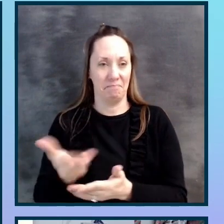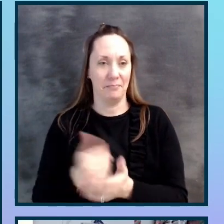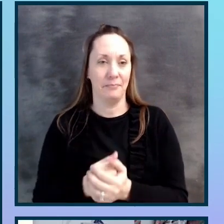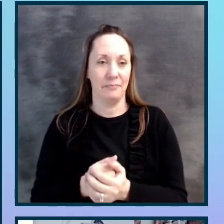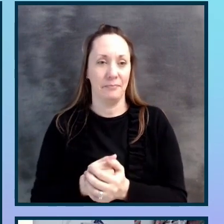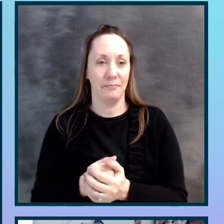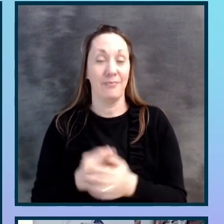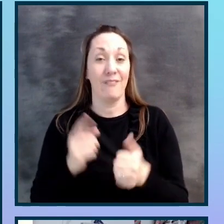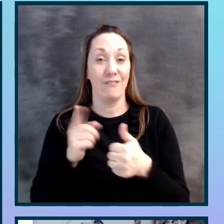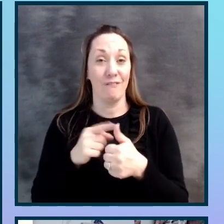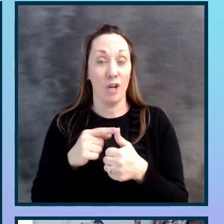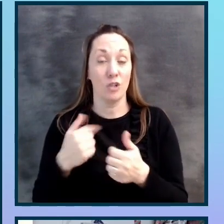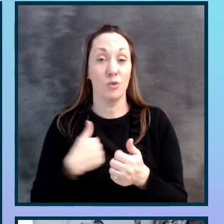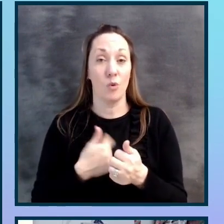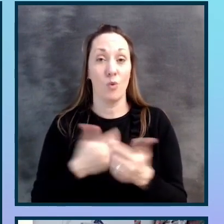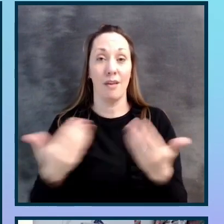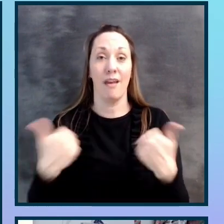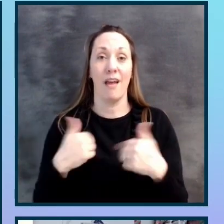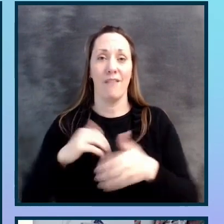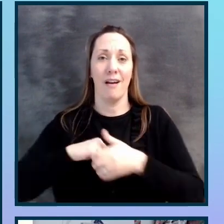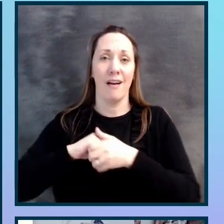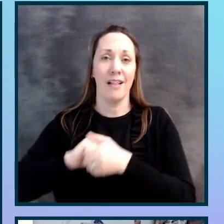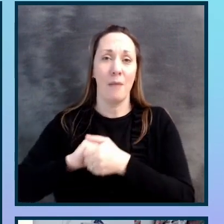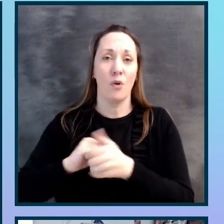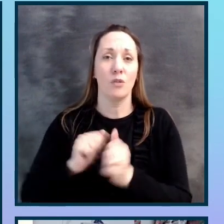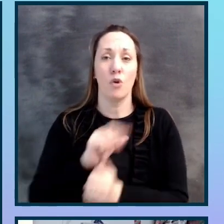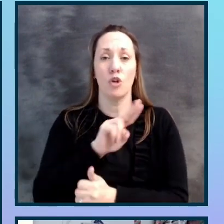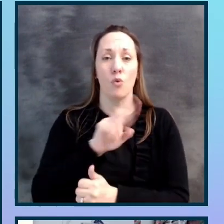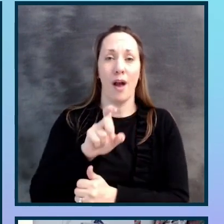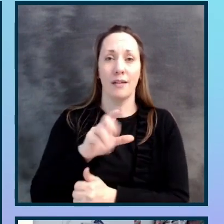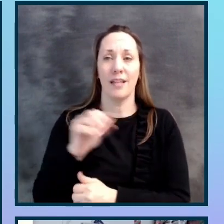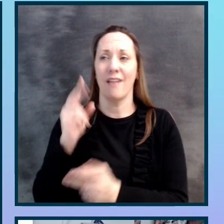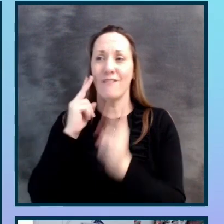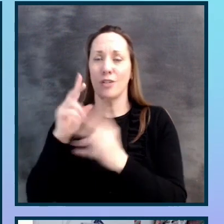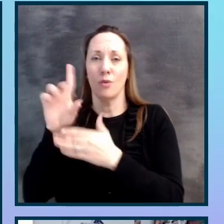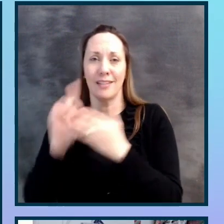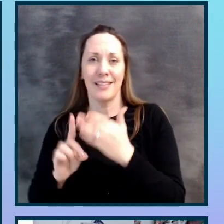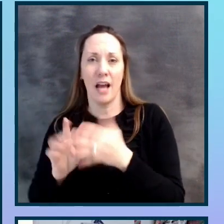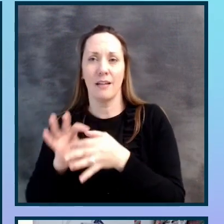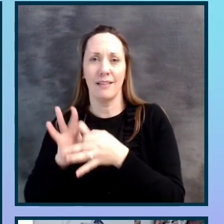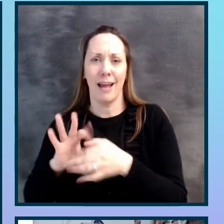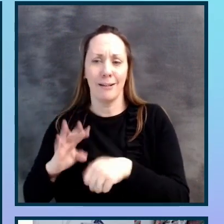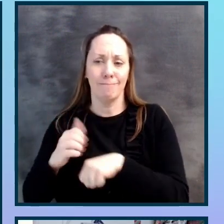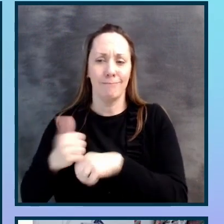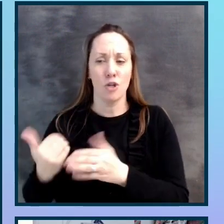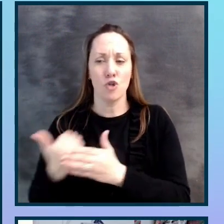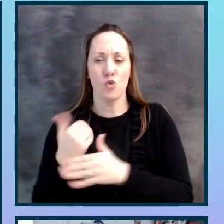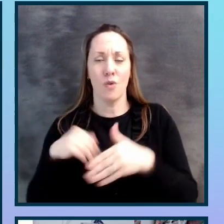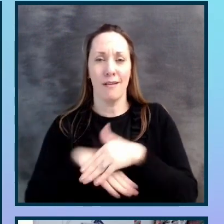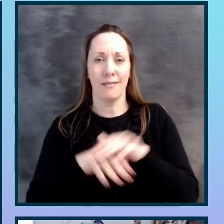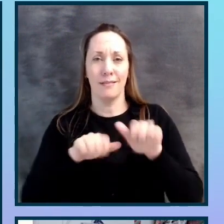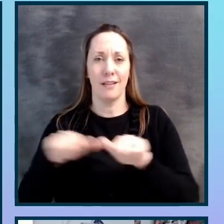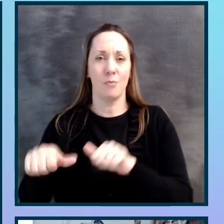First, we have a collaboration between UX and visual design that is yielded a new accessible design system